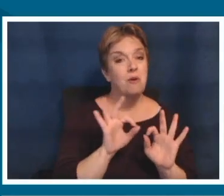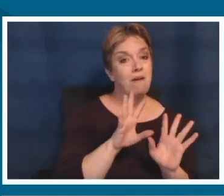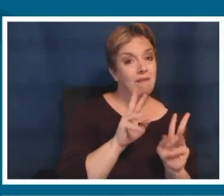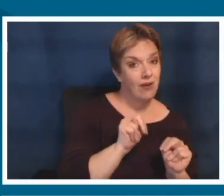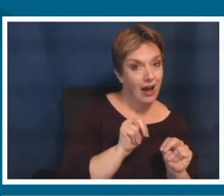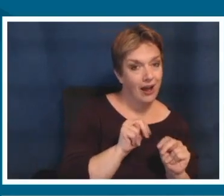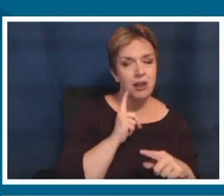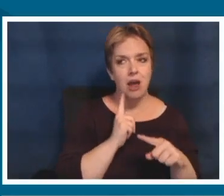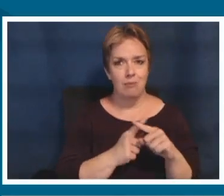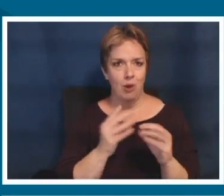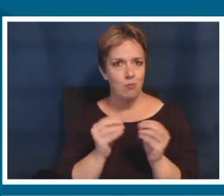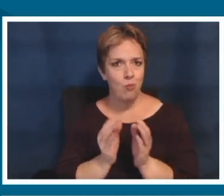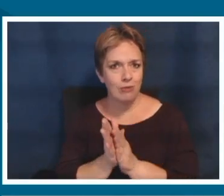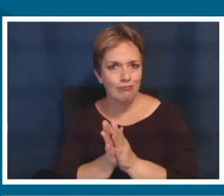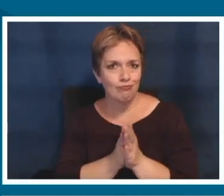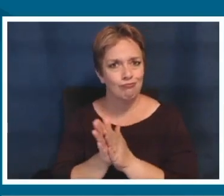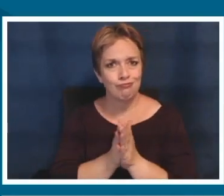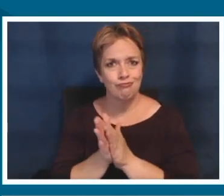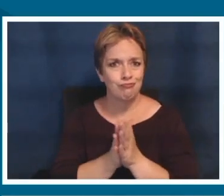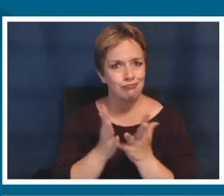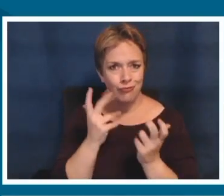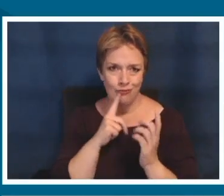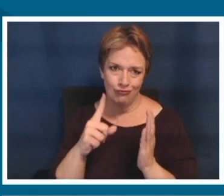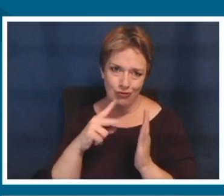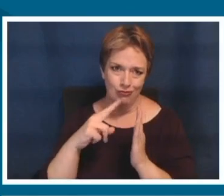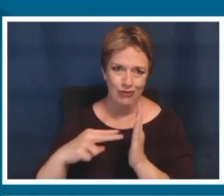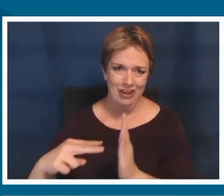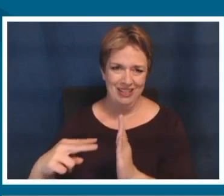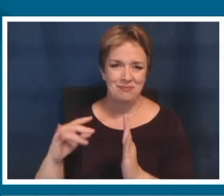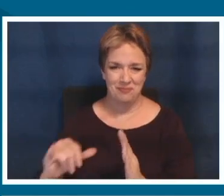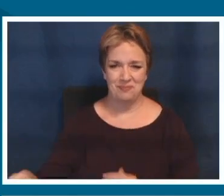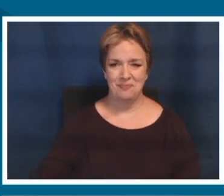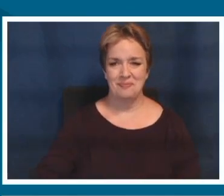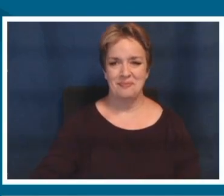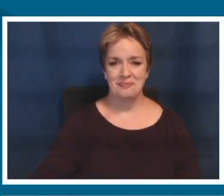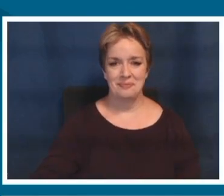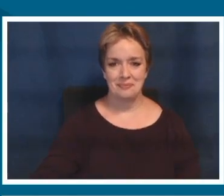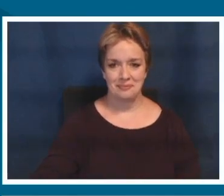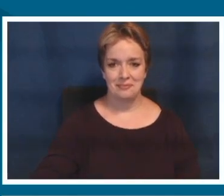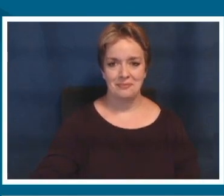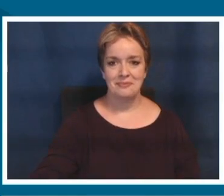to do some real reading all right next slide